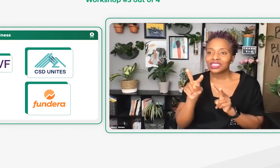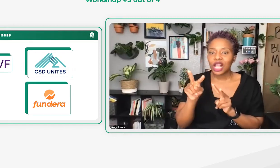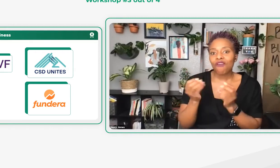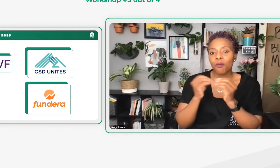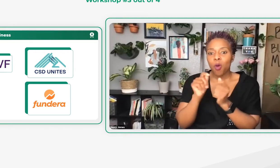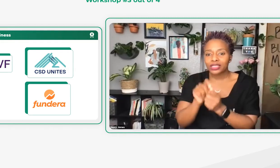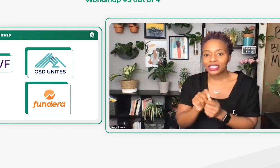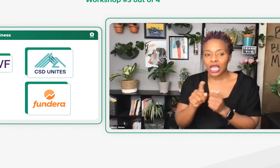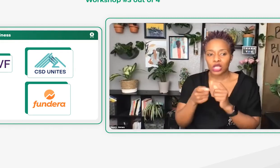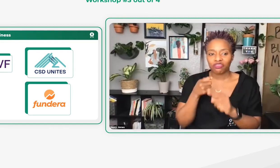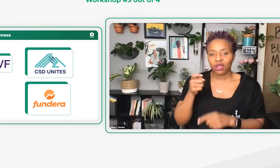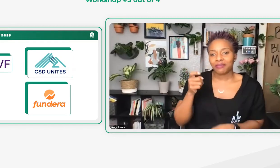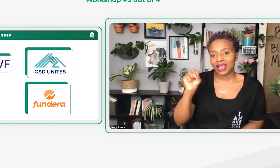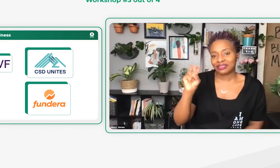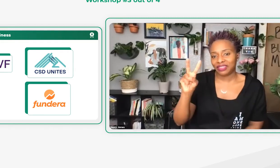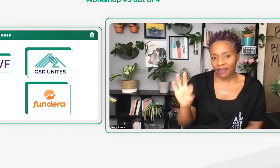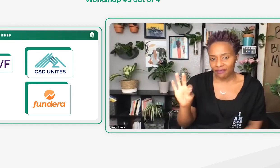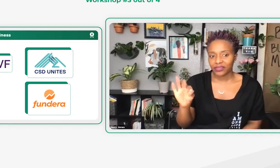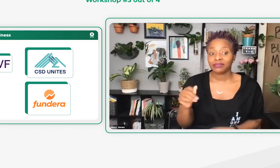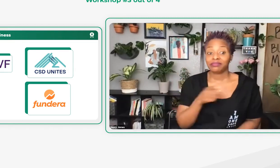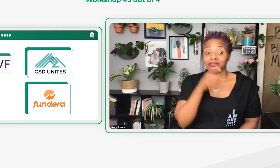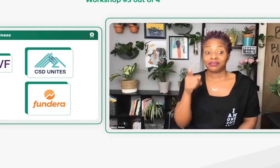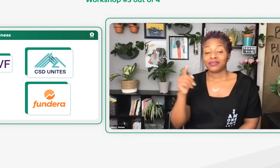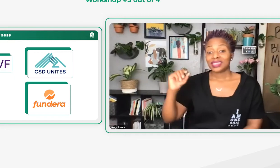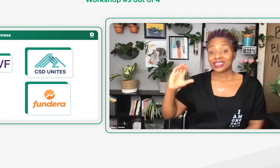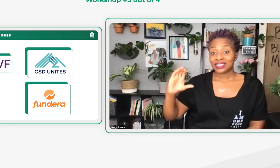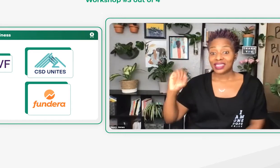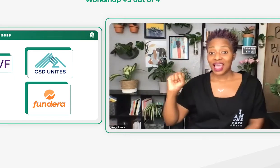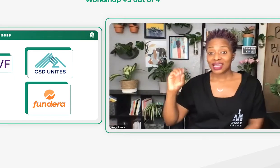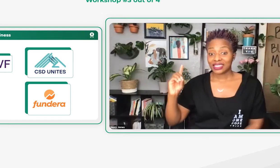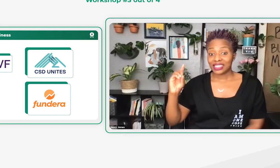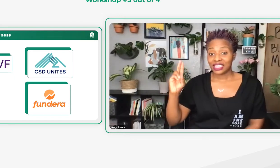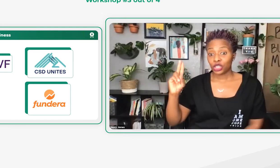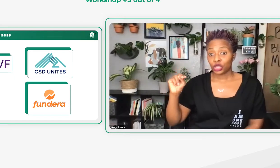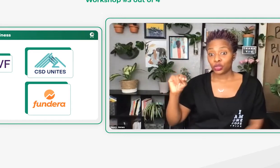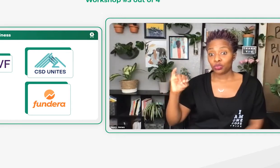you can't go ahead and take a look for more details at S